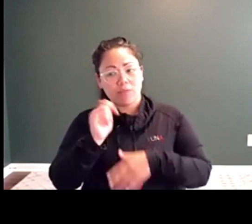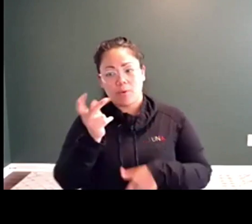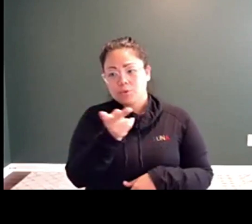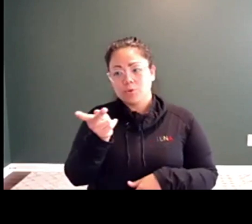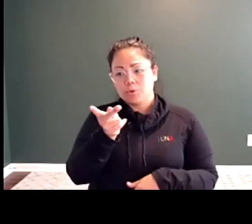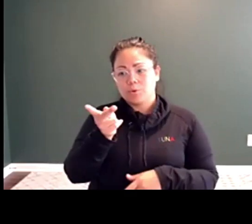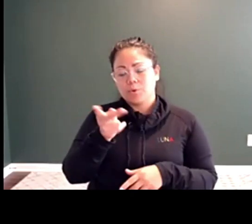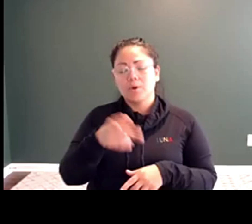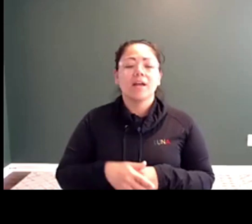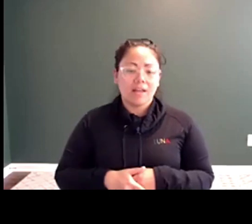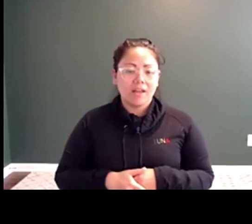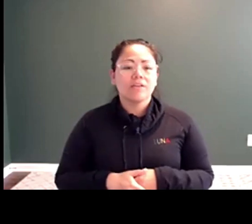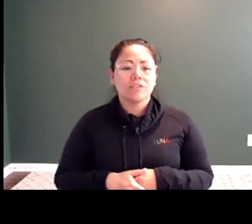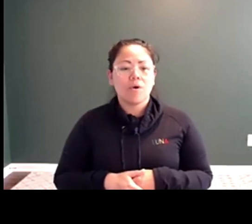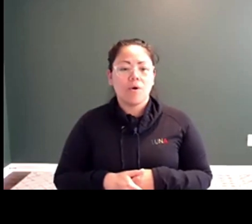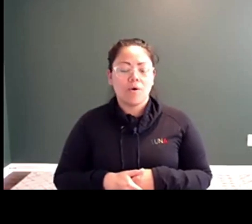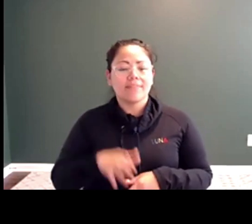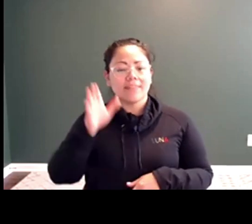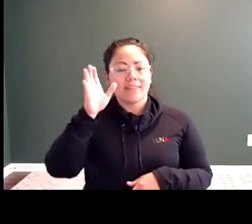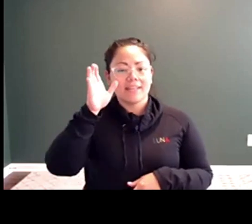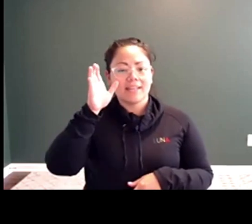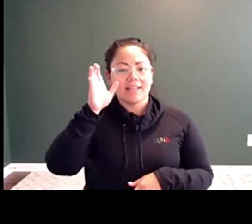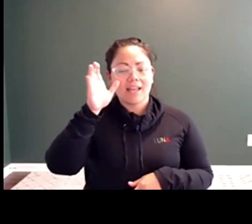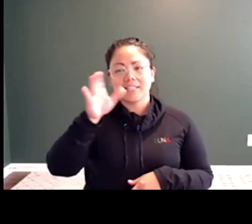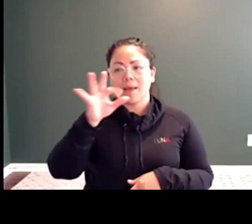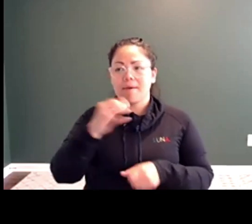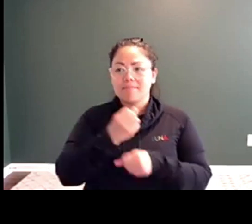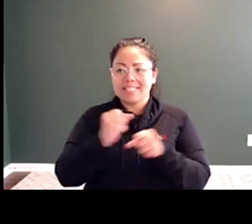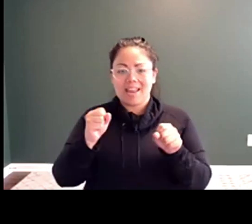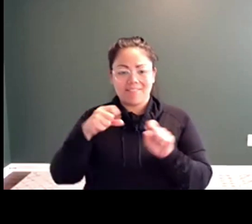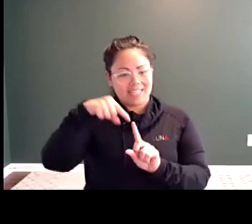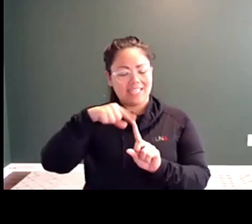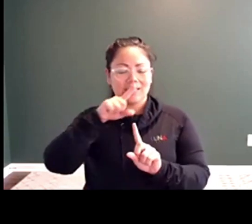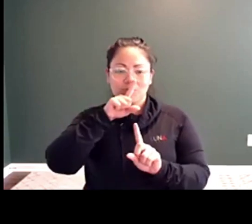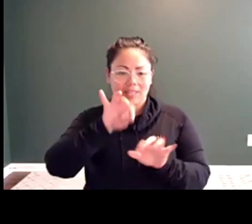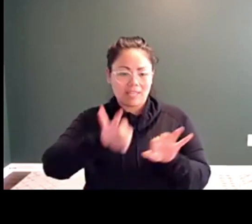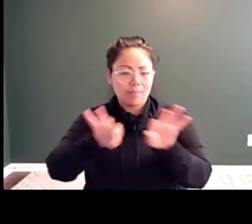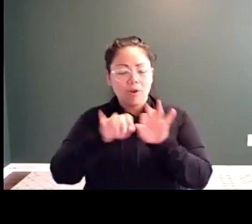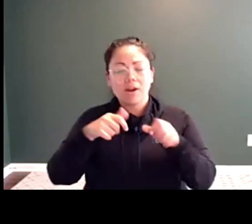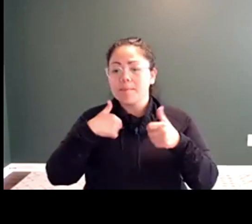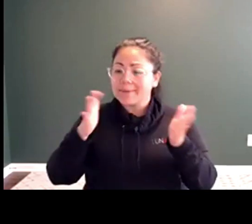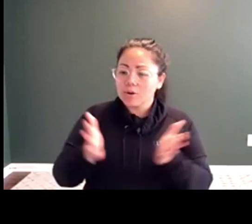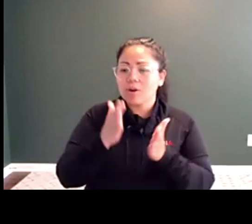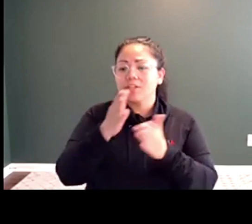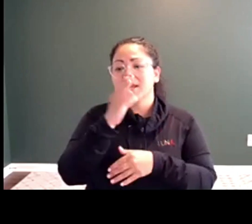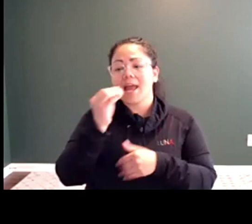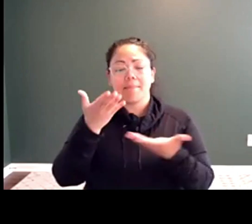And that's where I think this idea of psychological safety really comes in. So it would be encouraging and maybe facilitating,